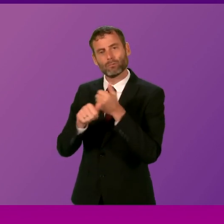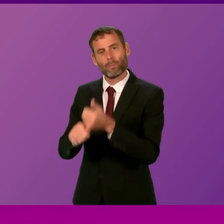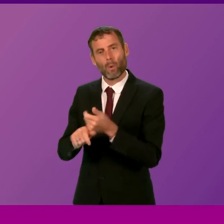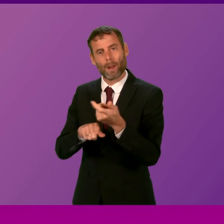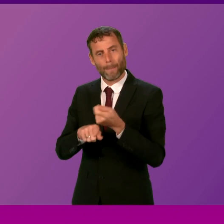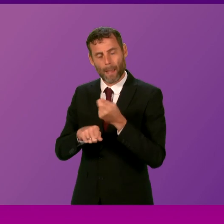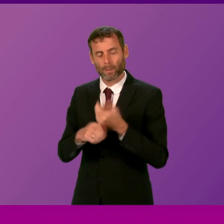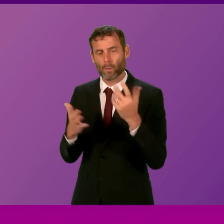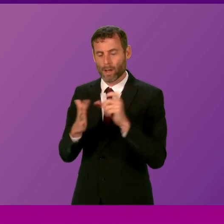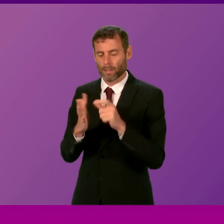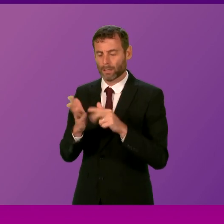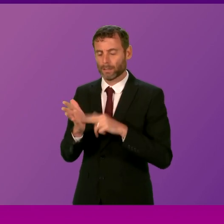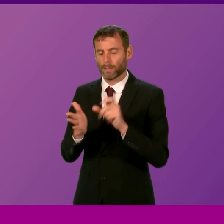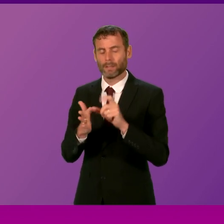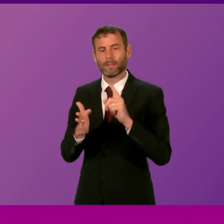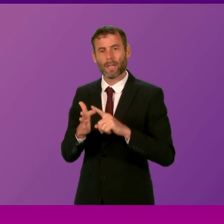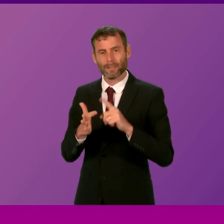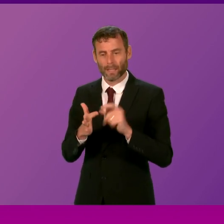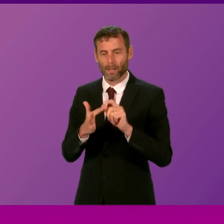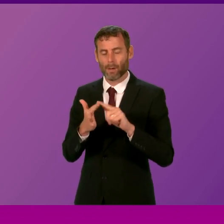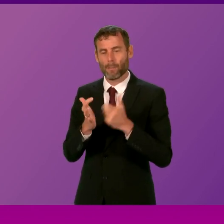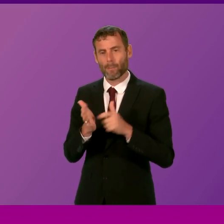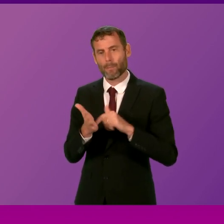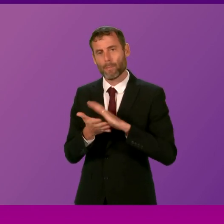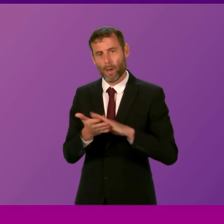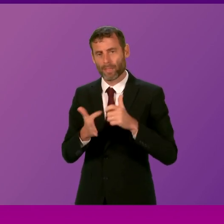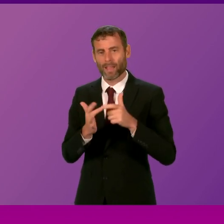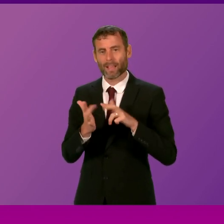Perth and Kinross and Western Isles from November this year. It will be extended to